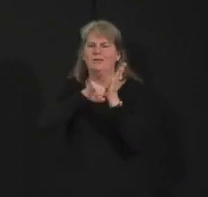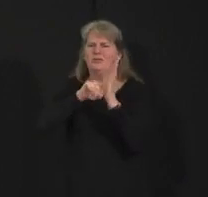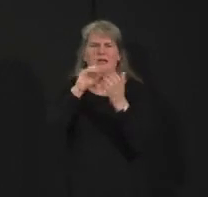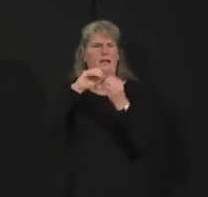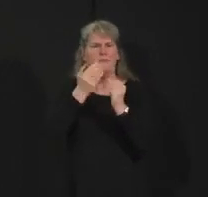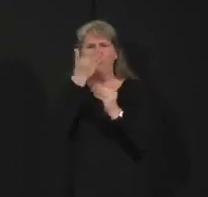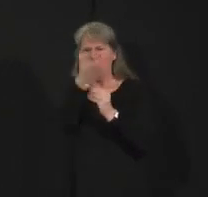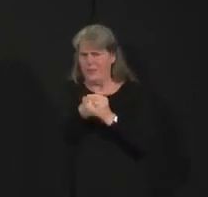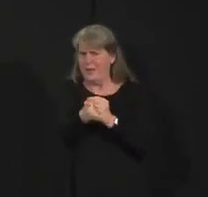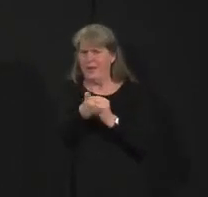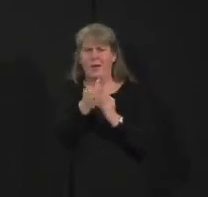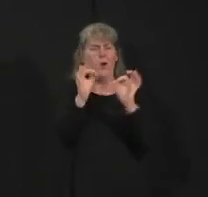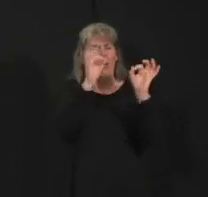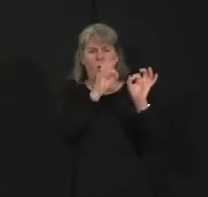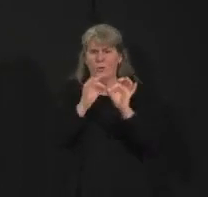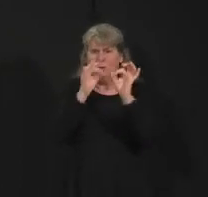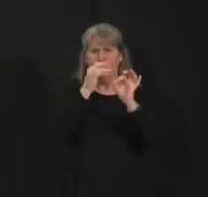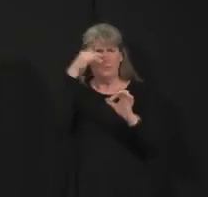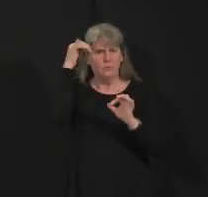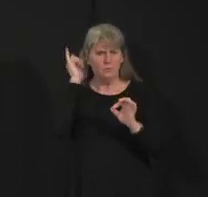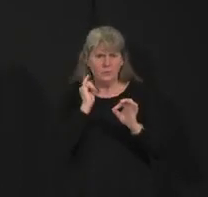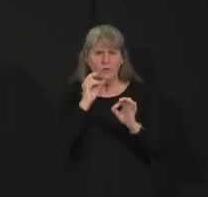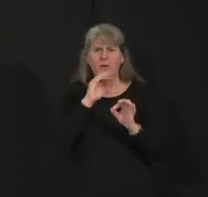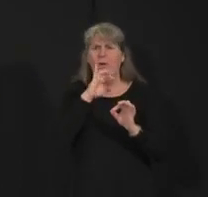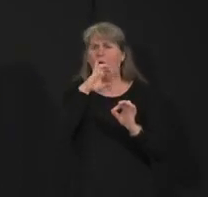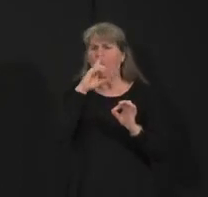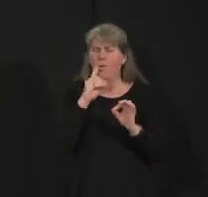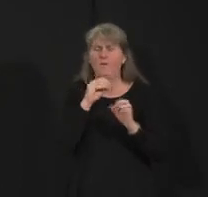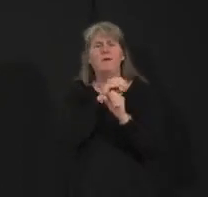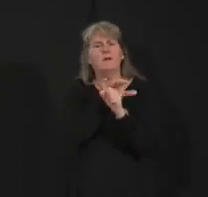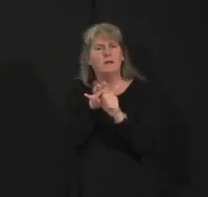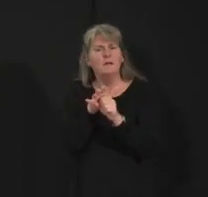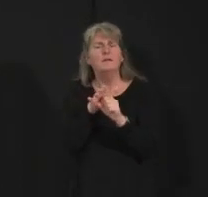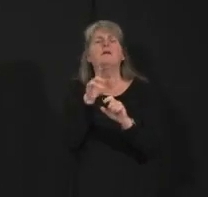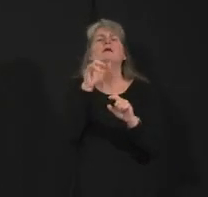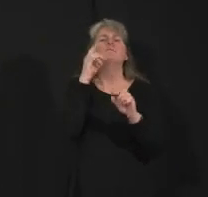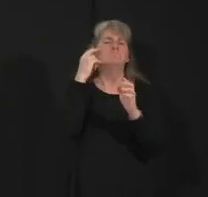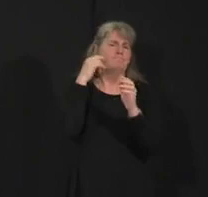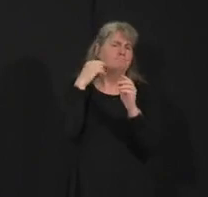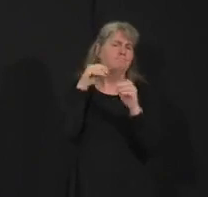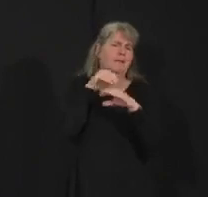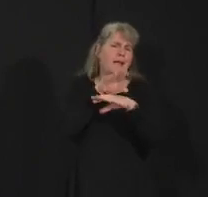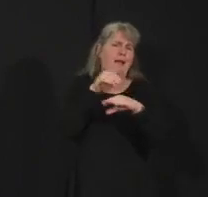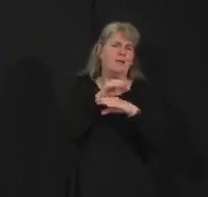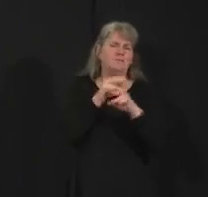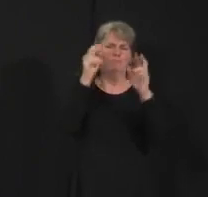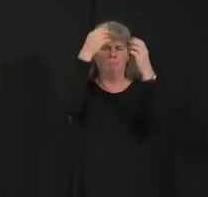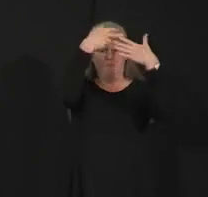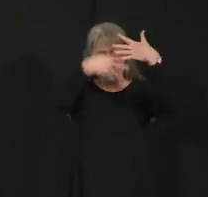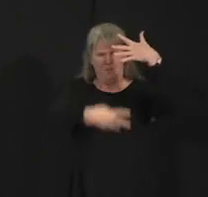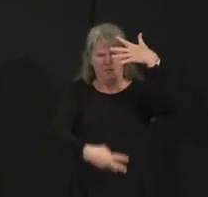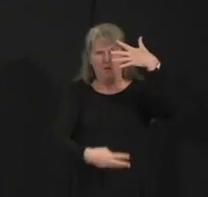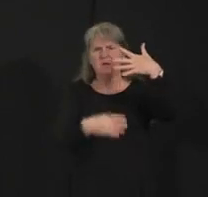You can just Google the Yukon COVID-19 counselling and you will see many resources before